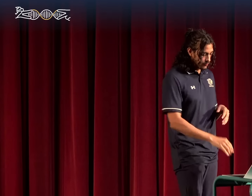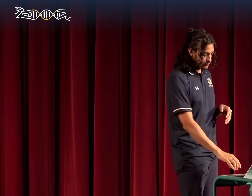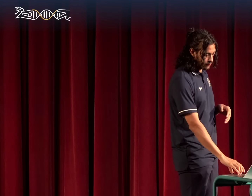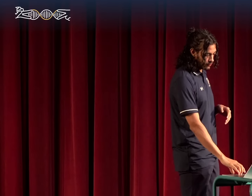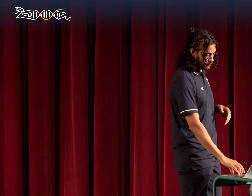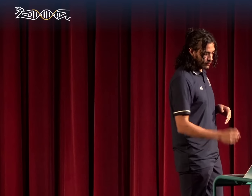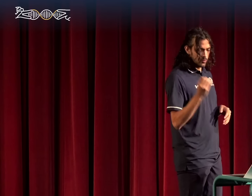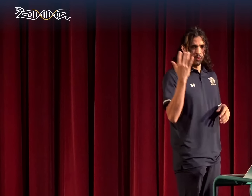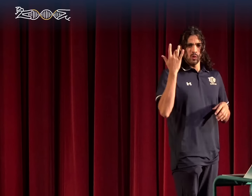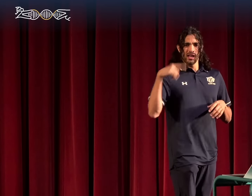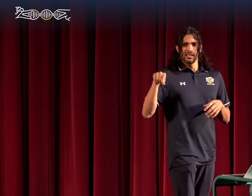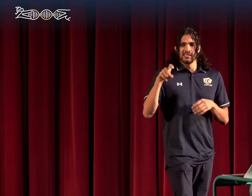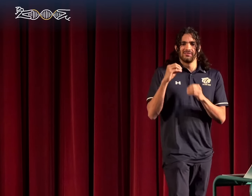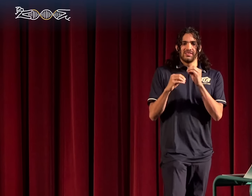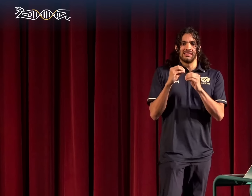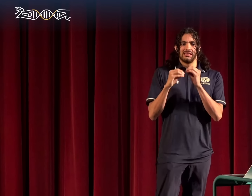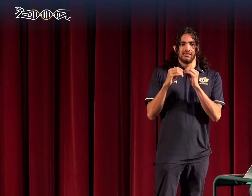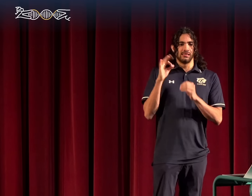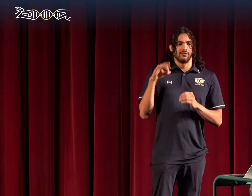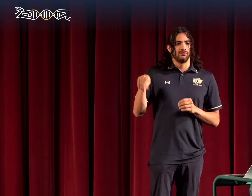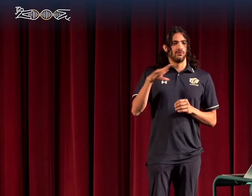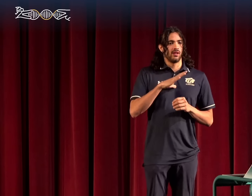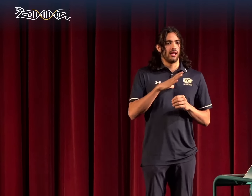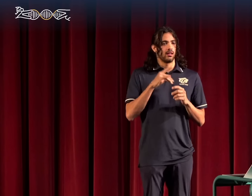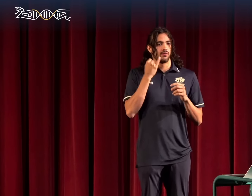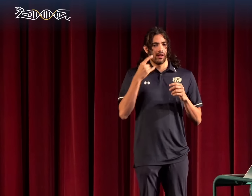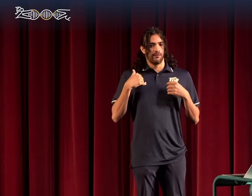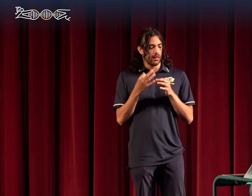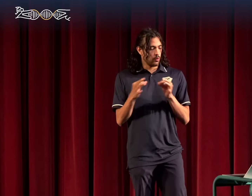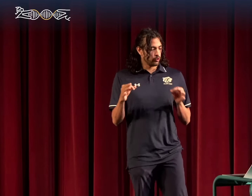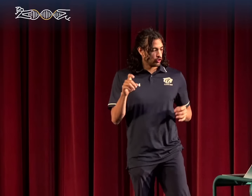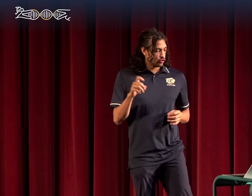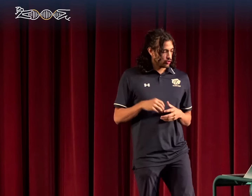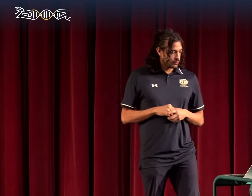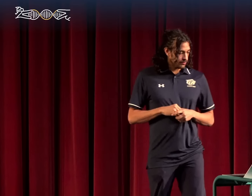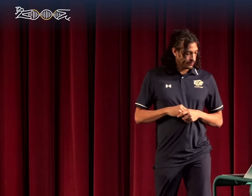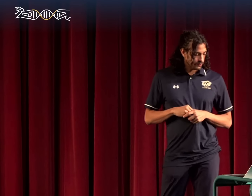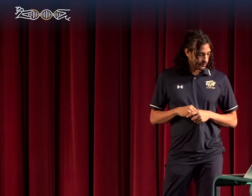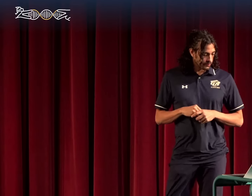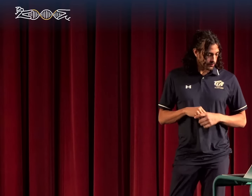So, the notion that Deaf people have need to be fixed is rebutted soon as